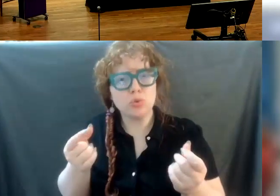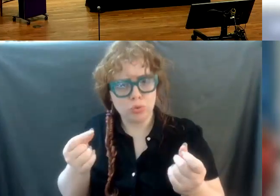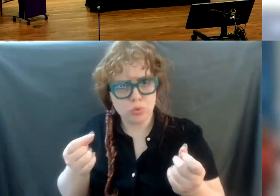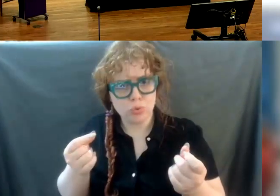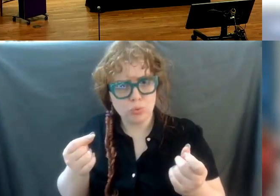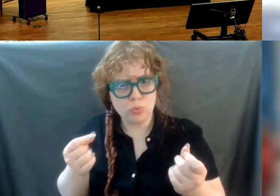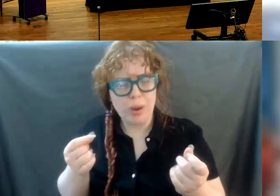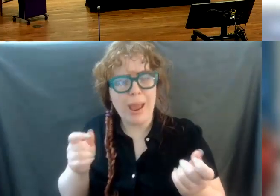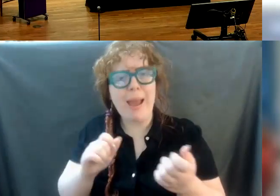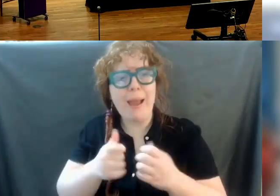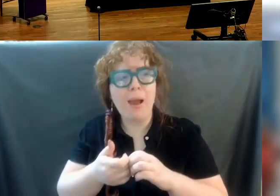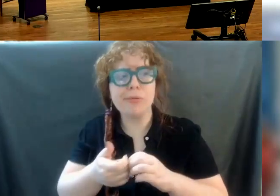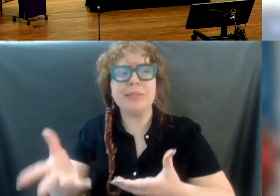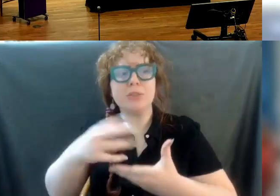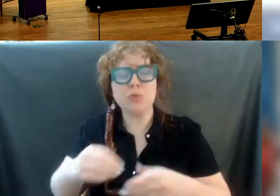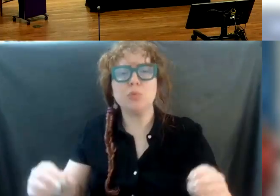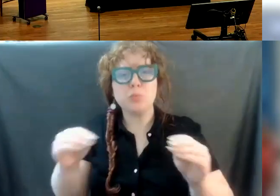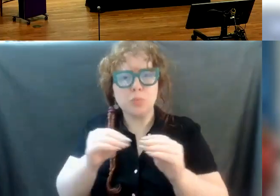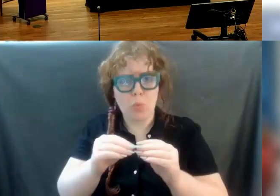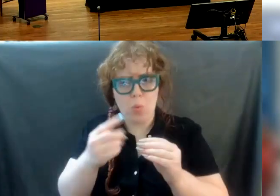of public safety for people with disabilities?